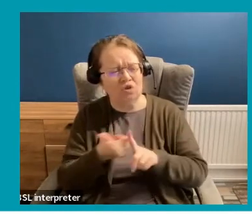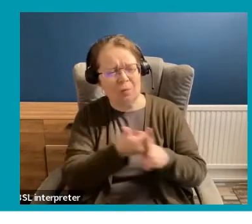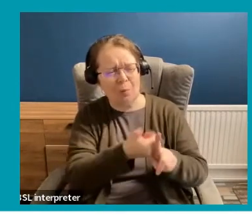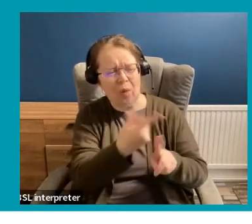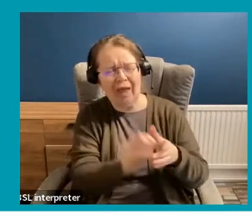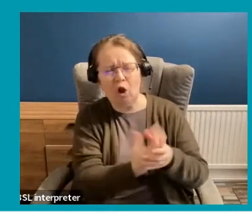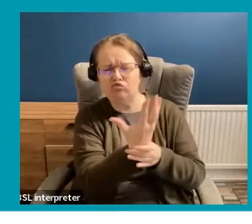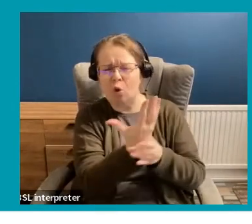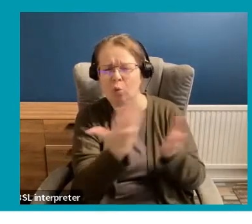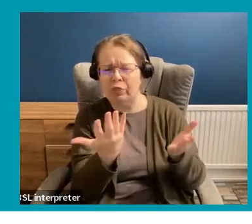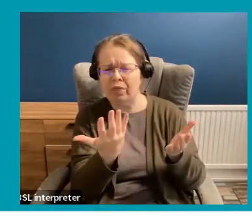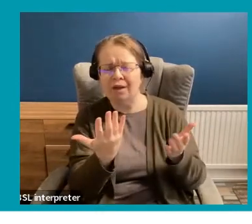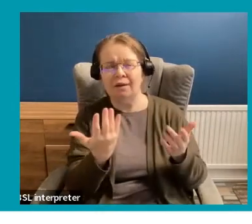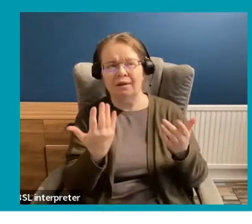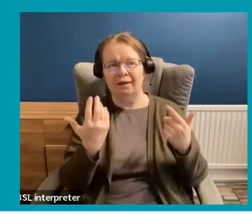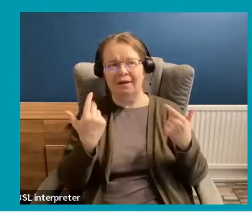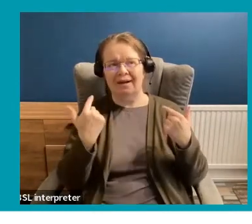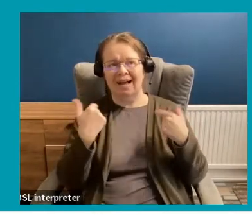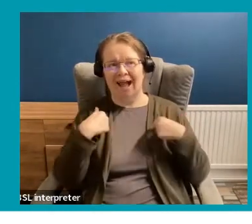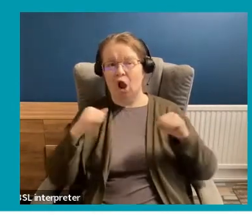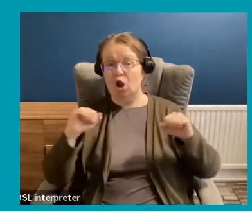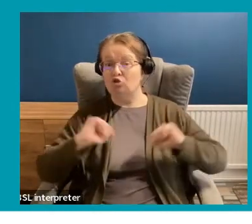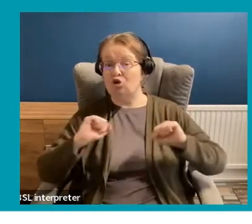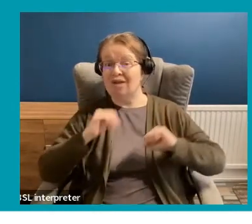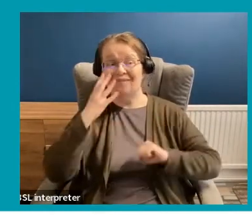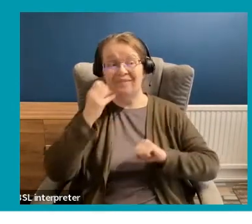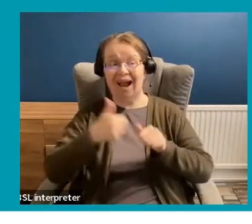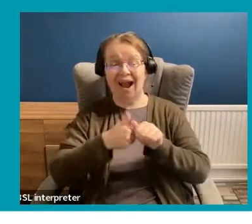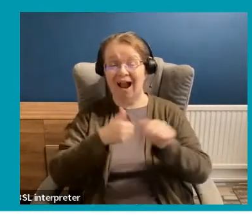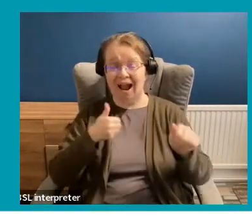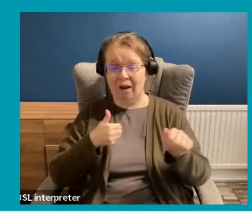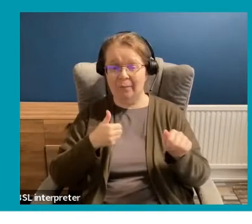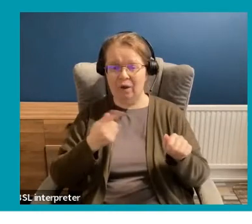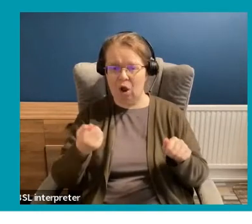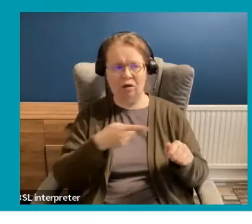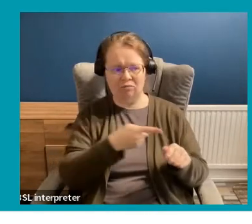I have not yet found a company that doesn't want to grow in some way or another.